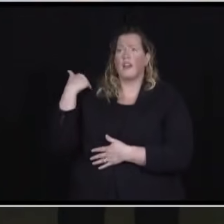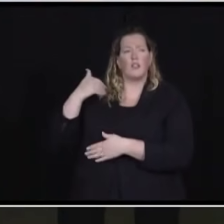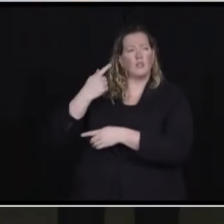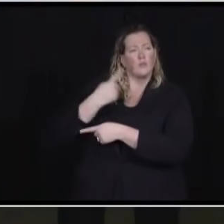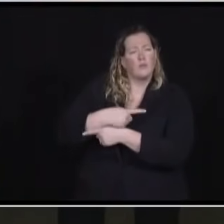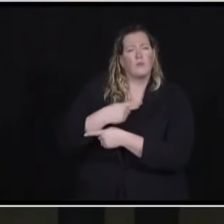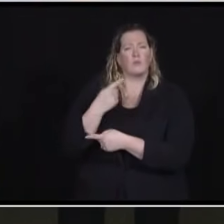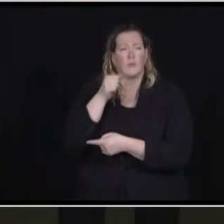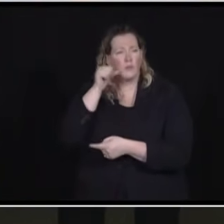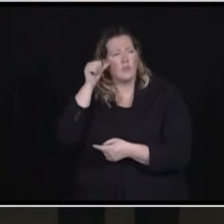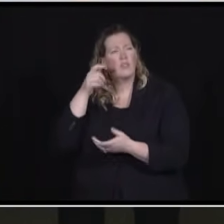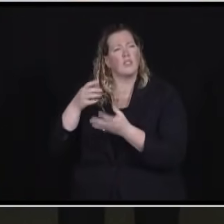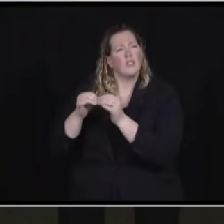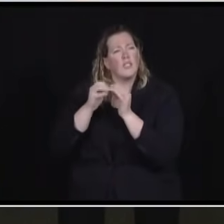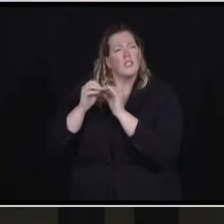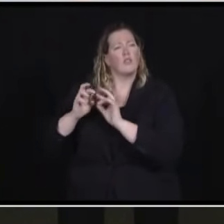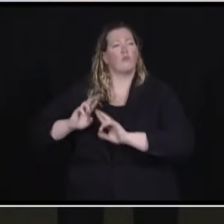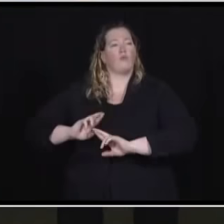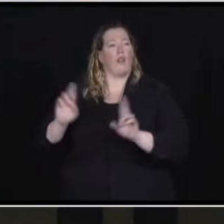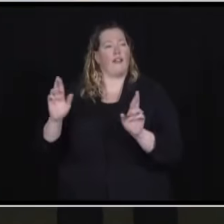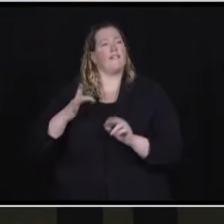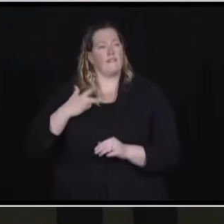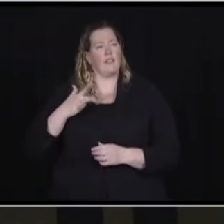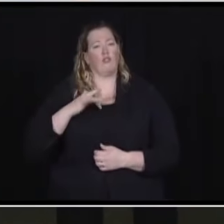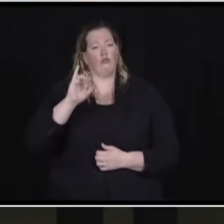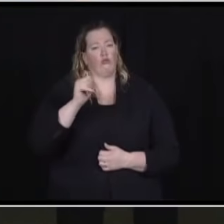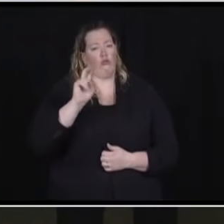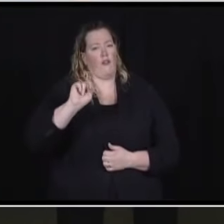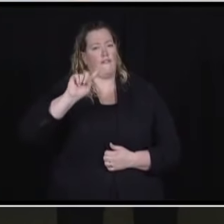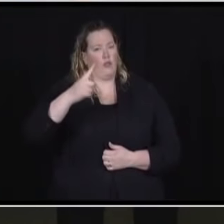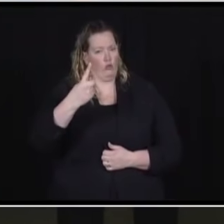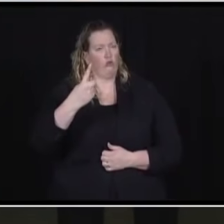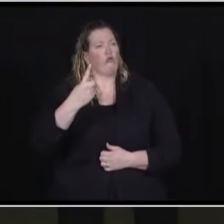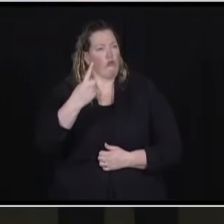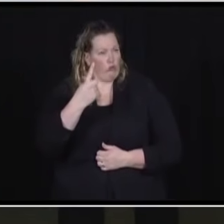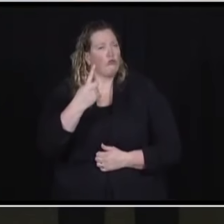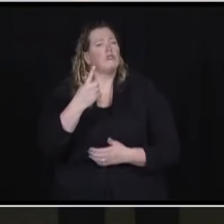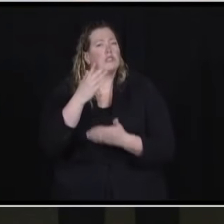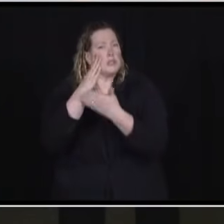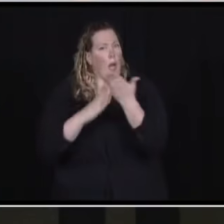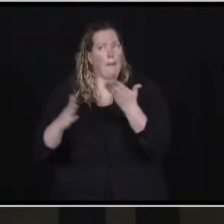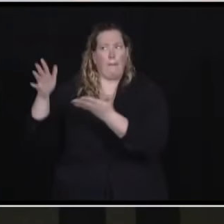this morning, our mission is clear, we want to have our task force ready, building on